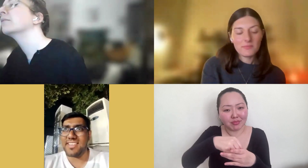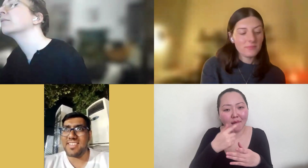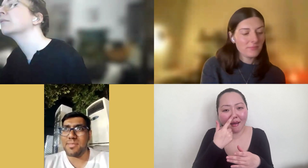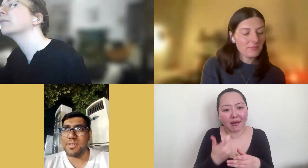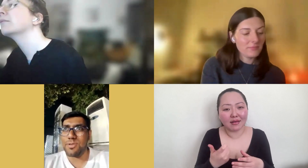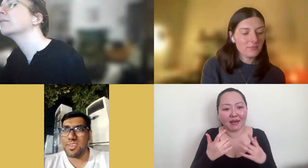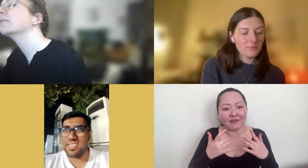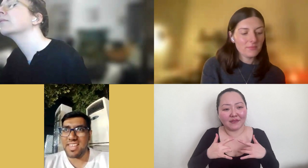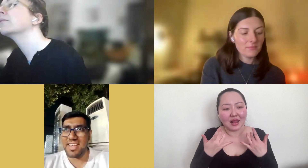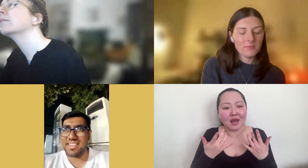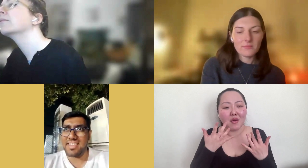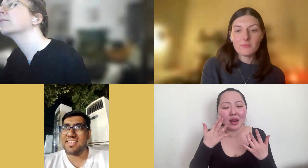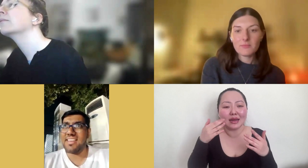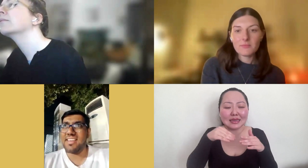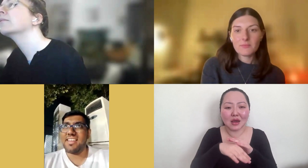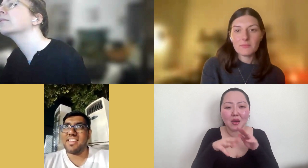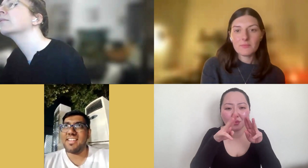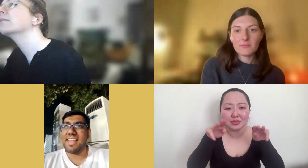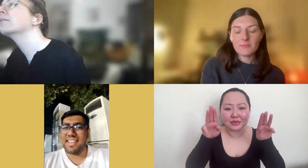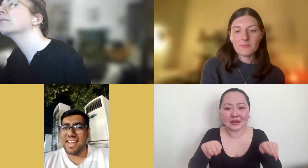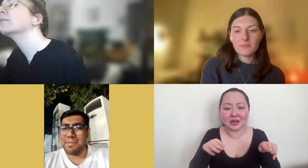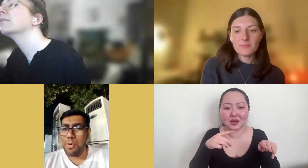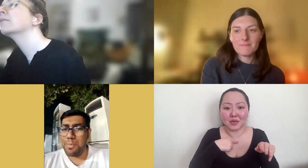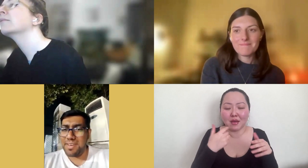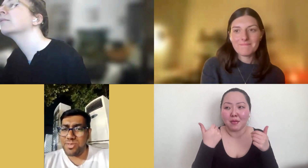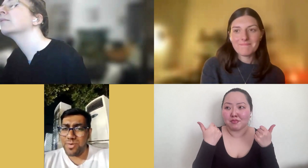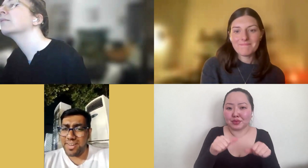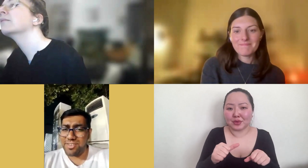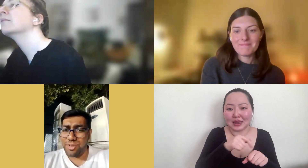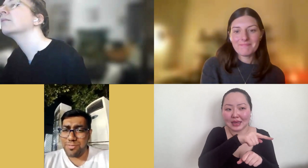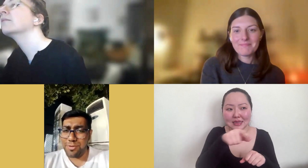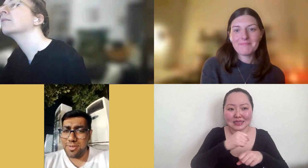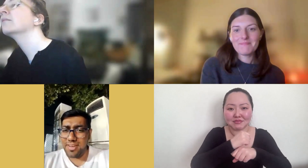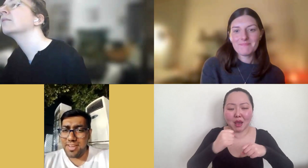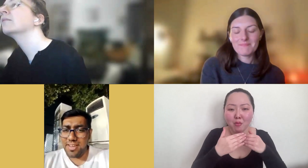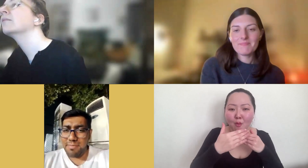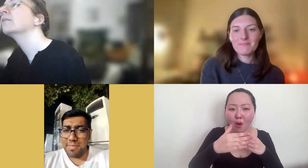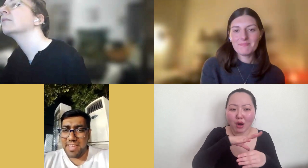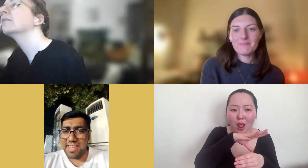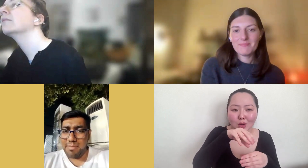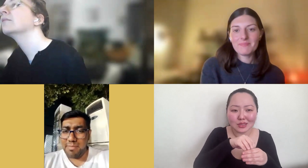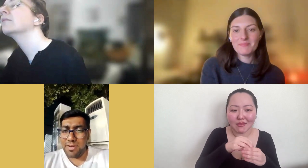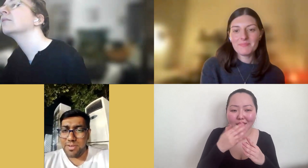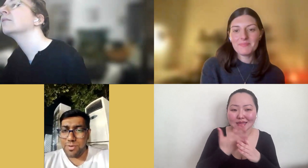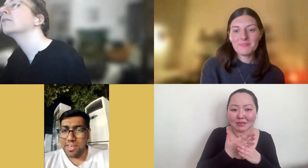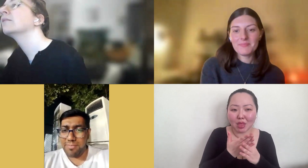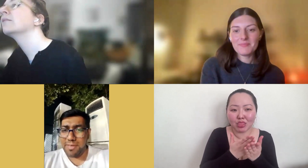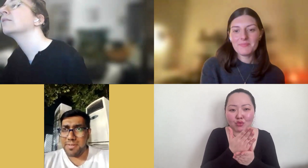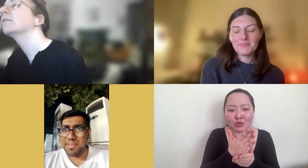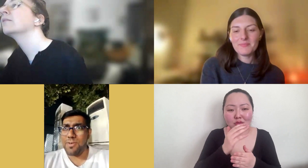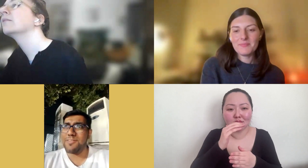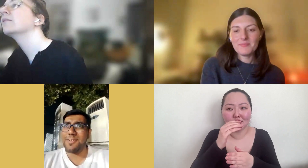and accessible through design, I think that moment is quite joyful, being able to give people the